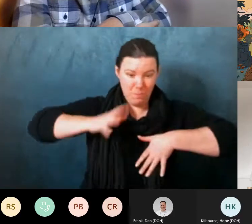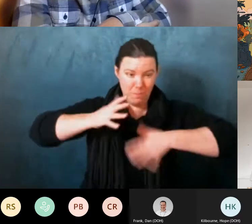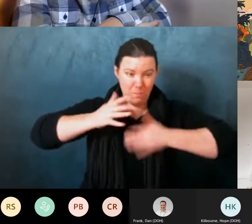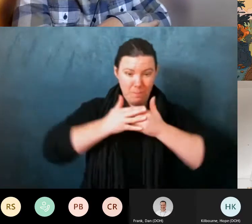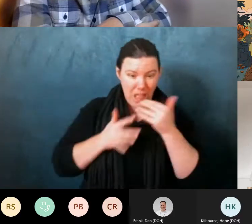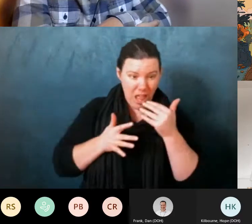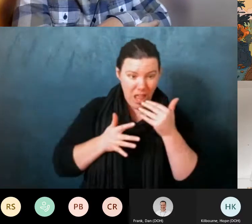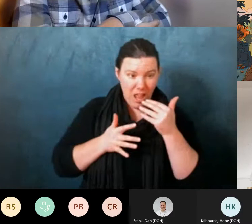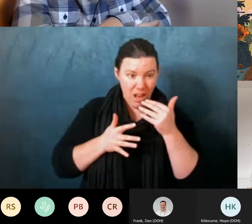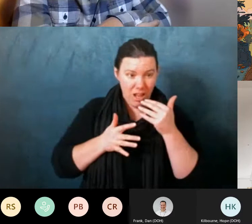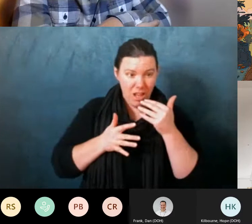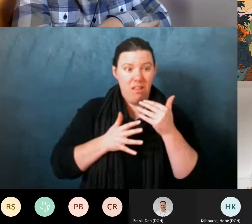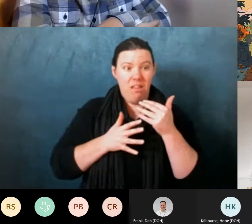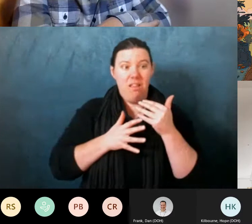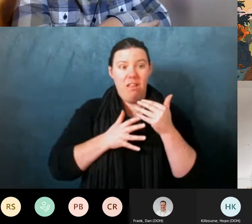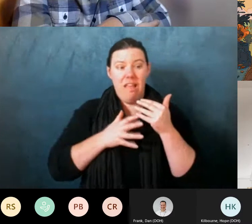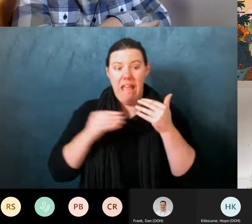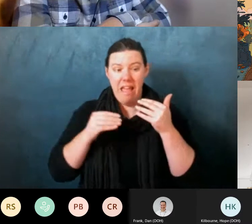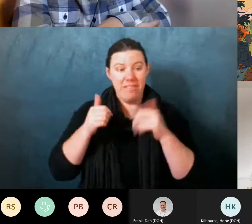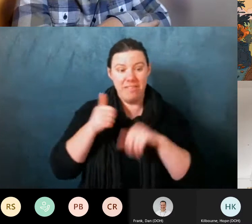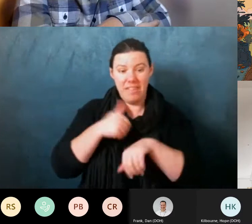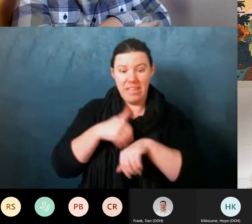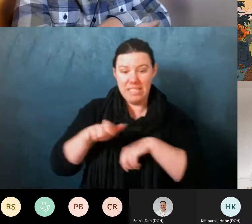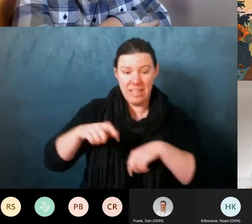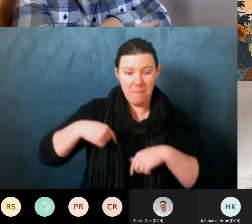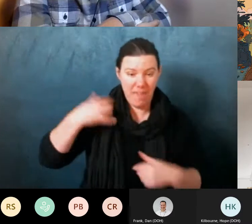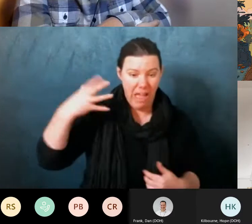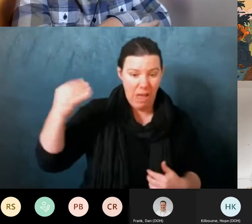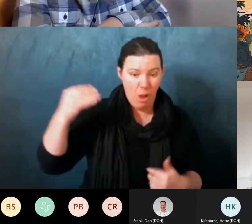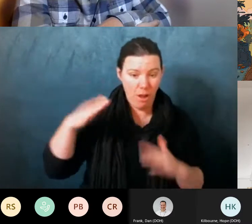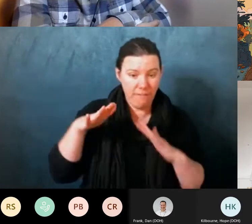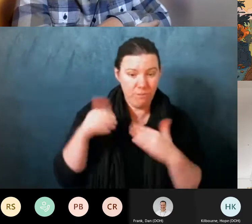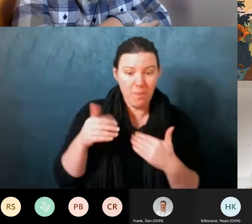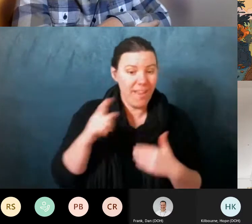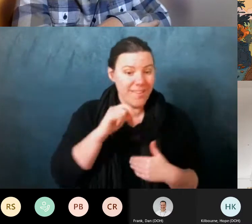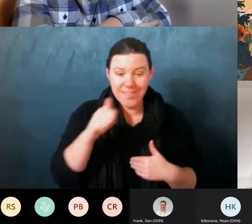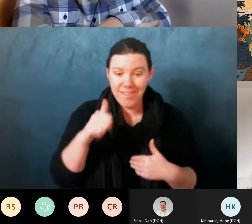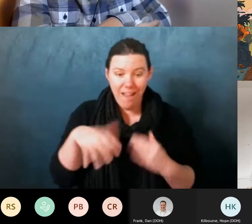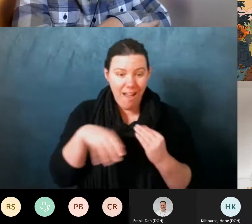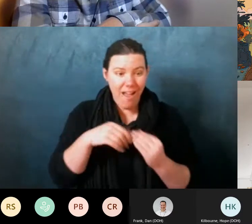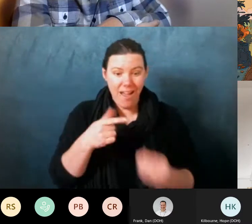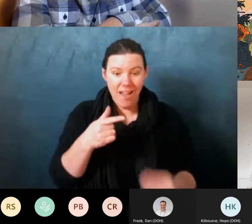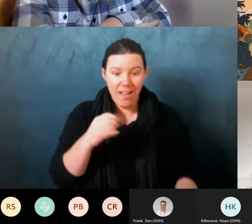and they had my mom wash the blood clots out of my hair. And this was at Cascade Eye and Skin Center.